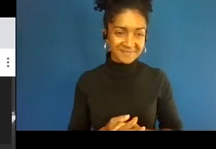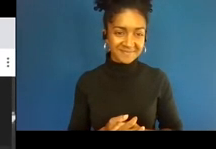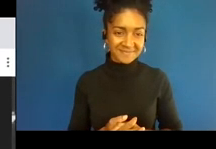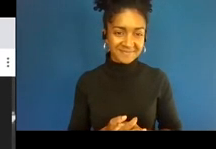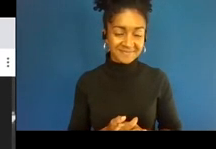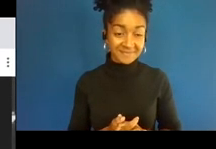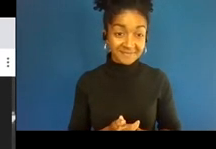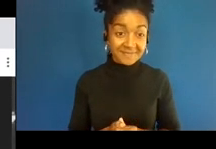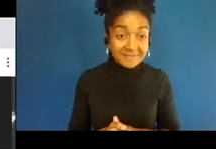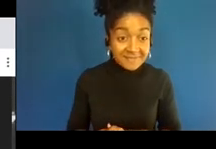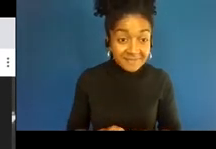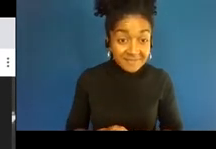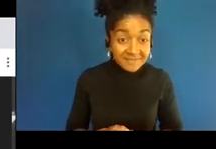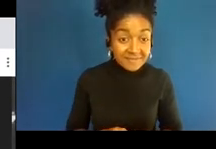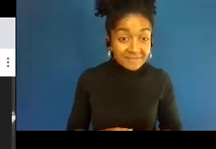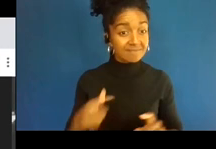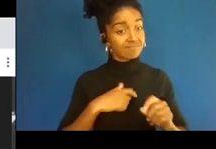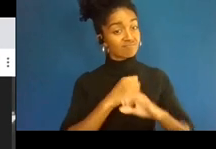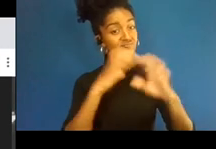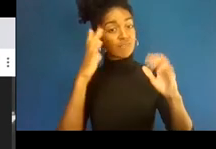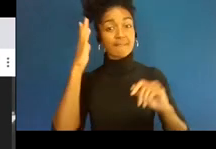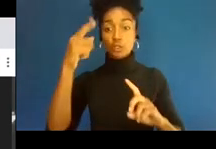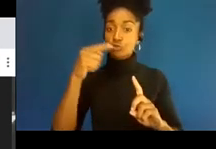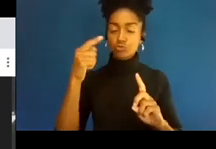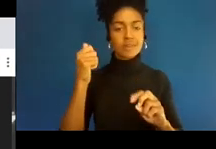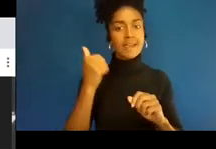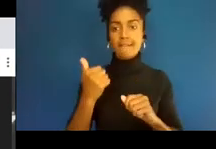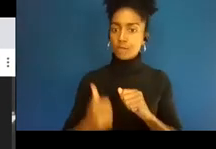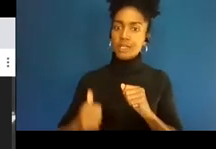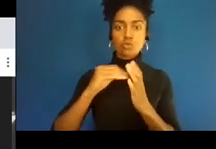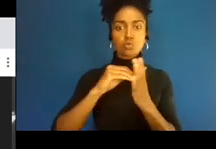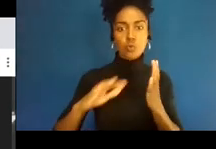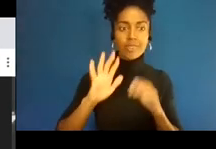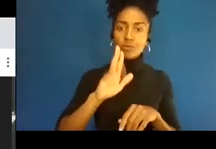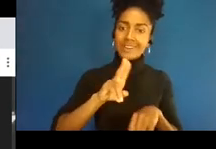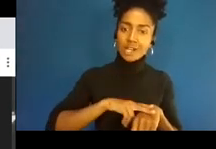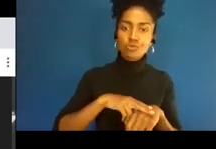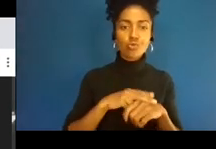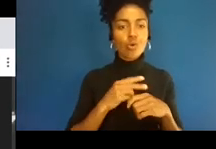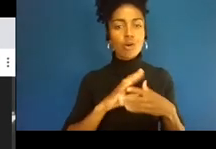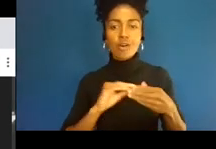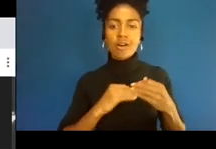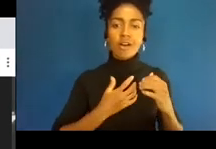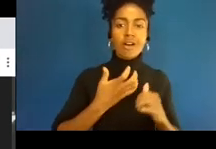"I envision a future where every student's natural voice and vocabulary "are considered professional and academic."